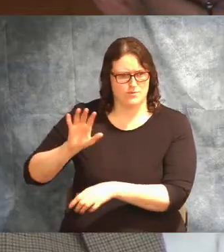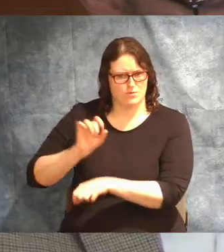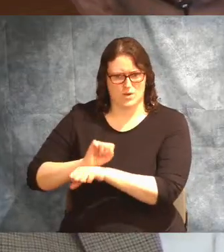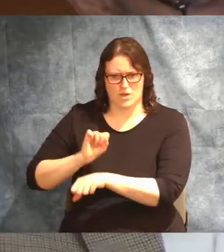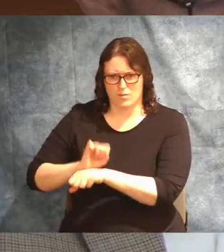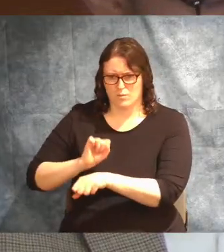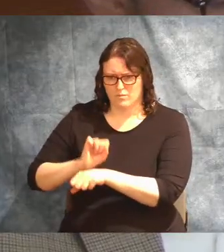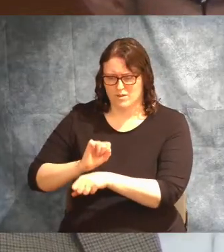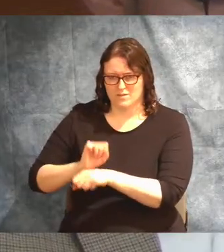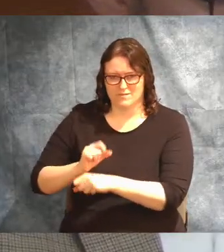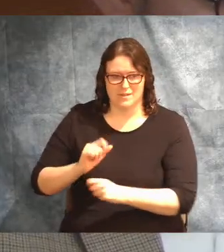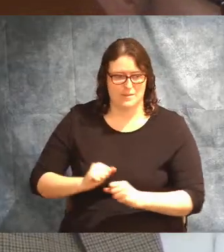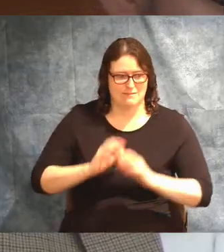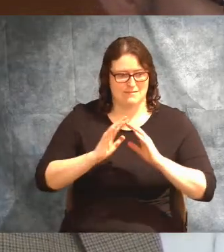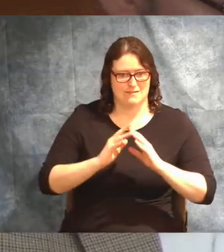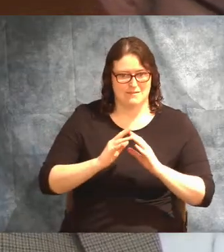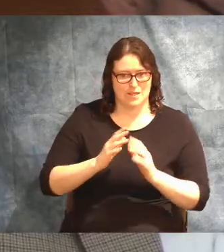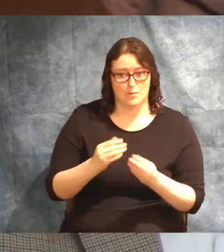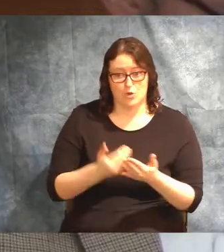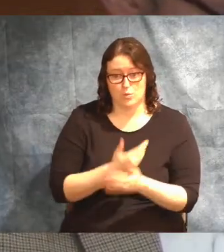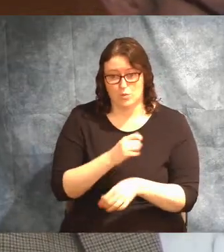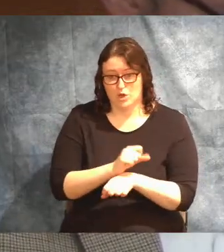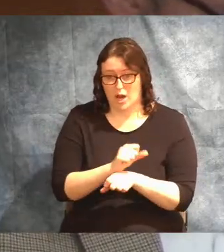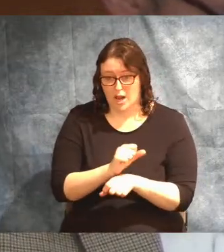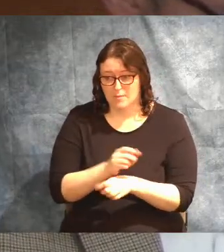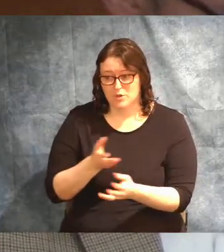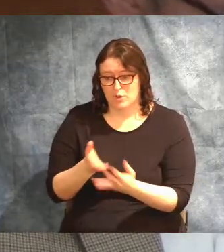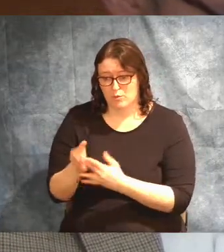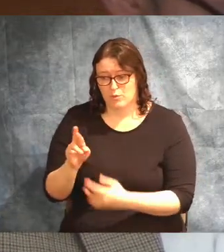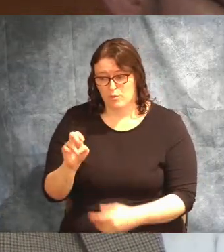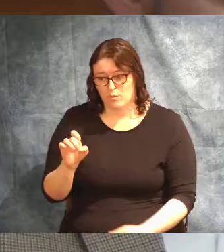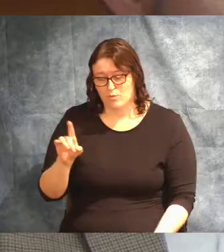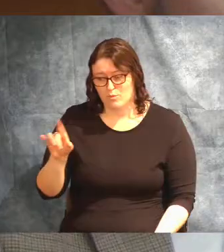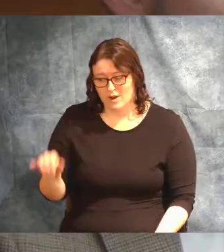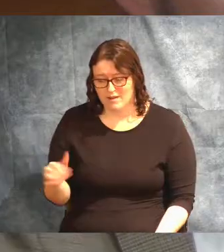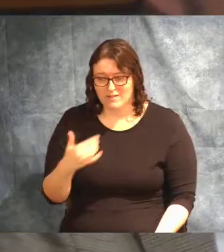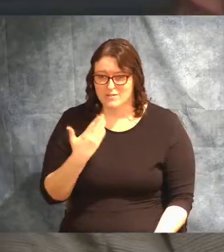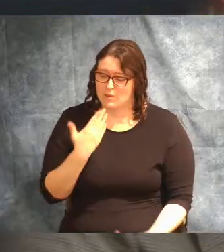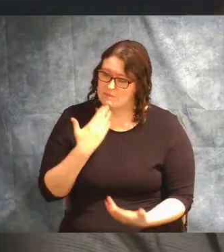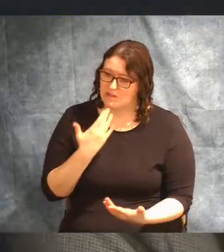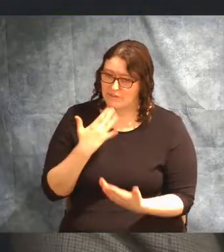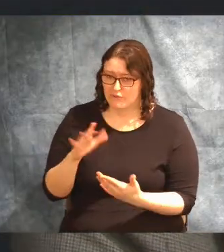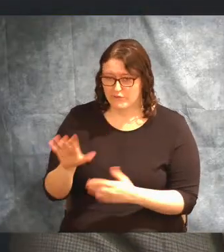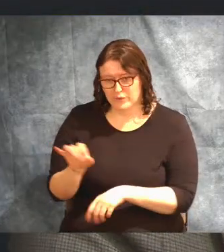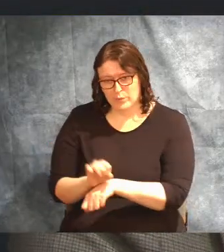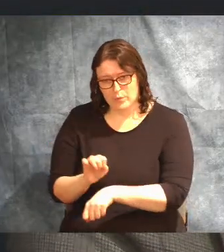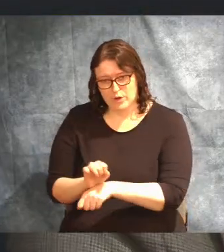been created in this region through READY. Uh, and grateful to them for the work and and appreciated